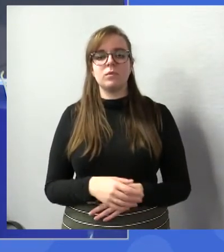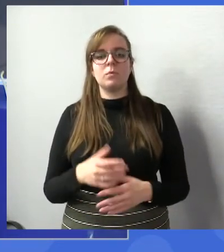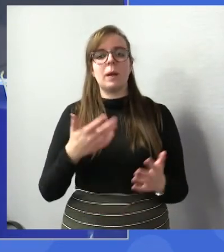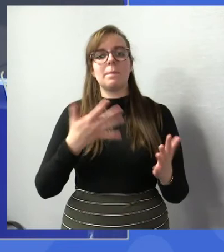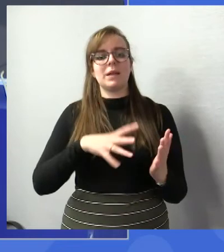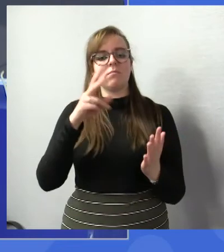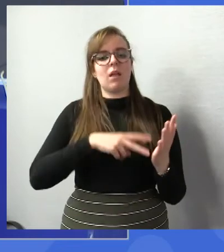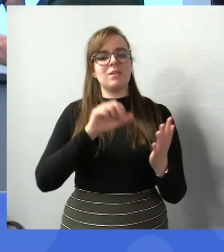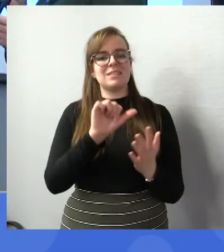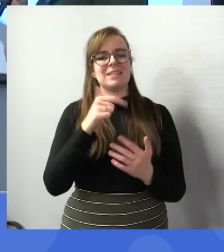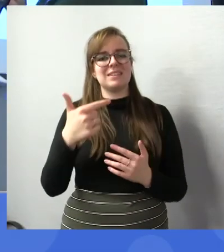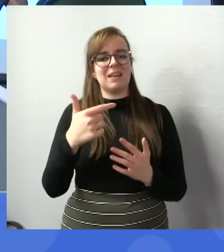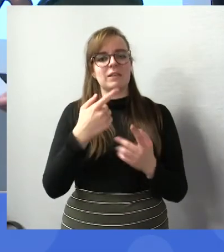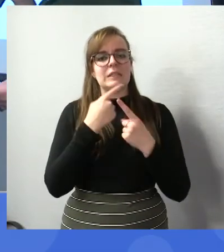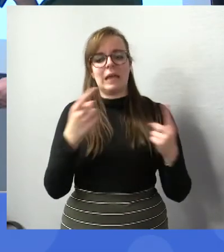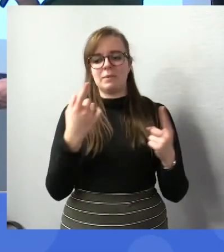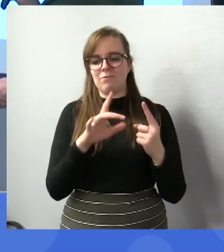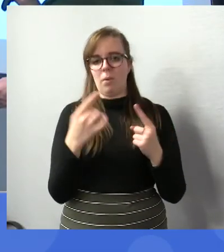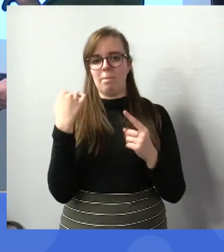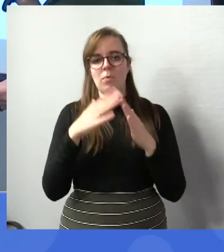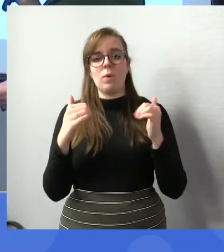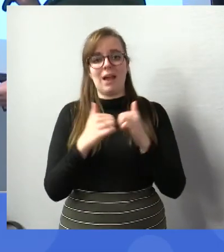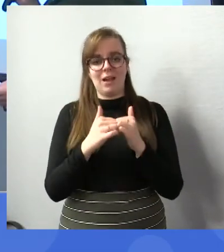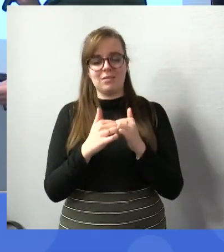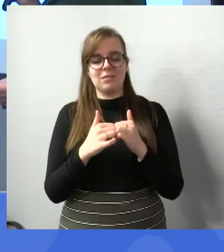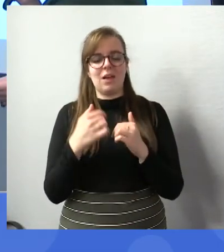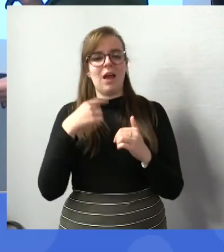second weekend I think you'll have been aware that there was some thoughts